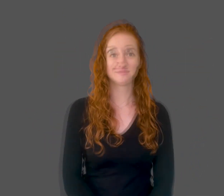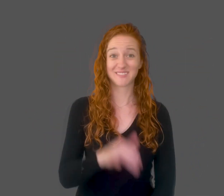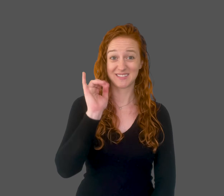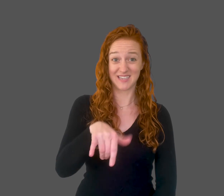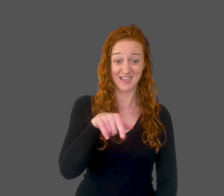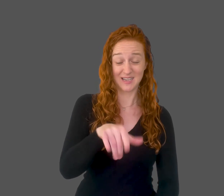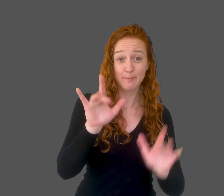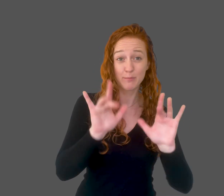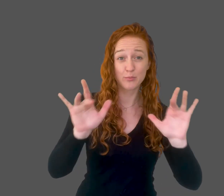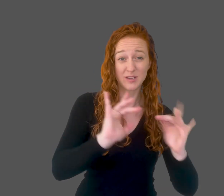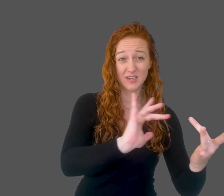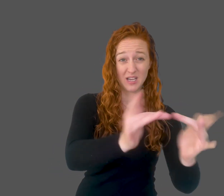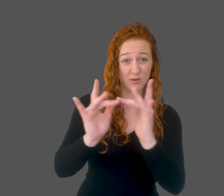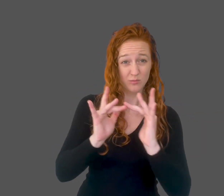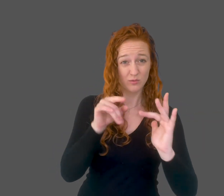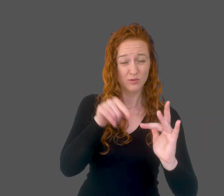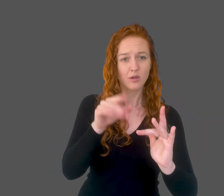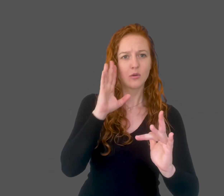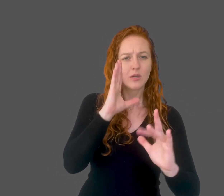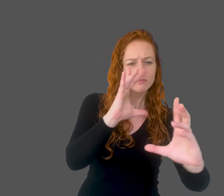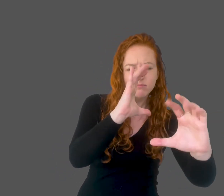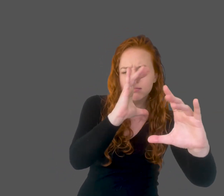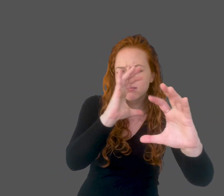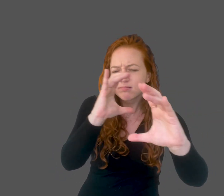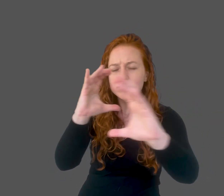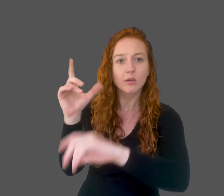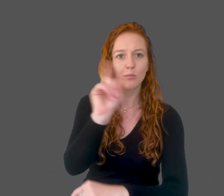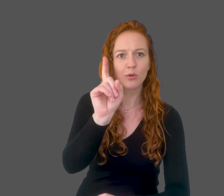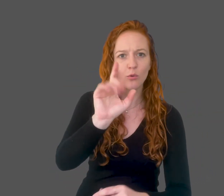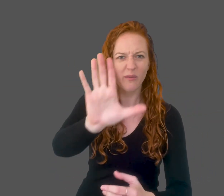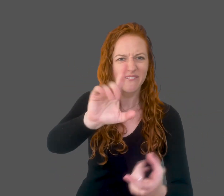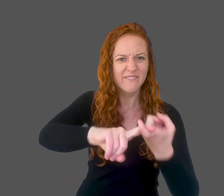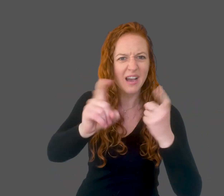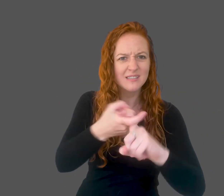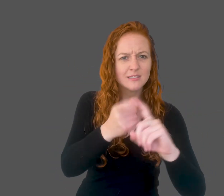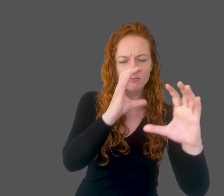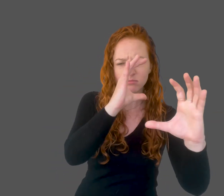It searches for your friend.